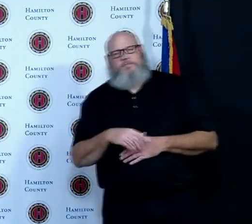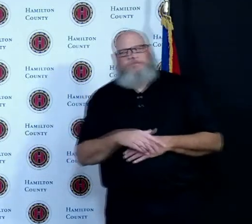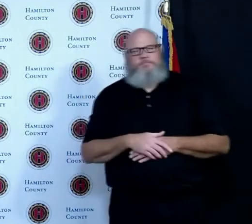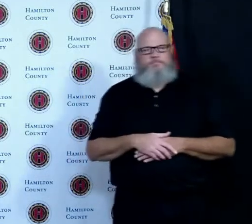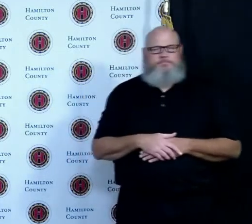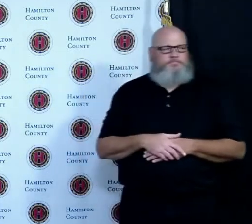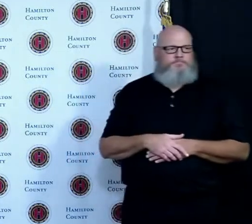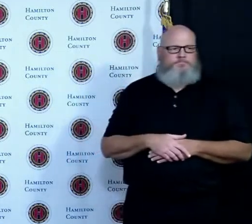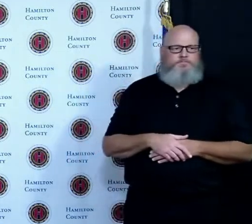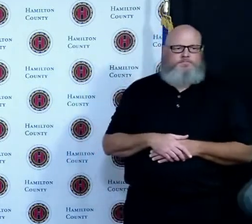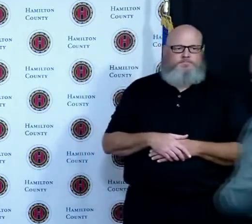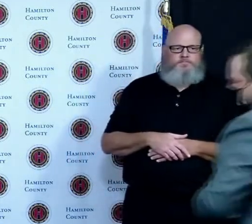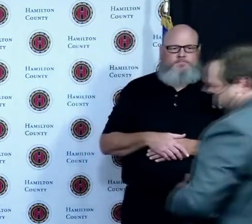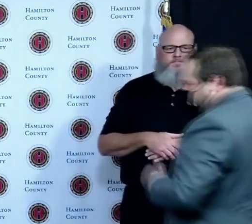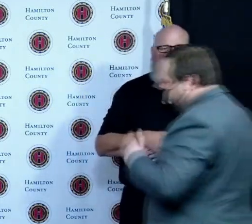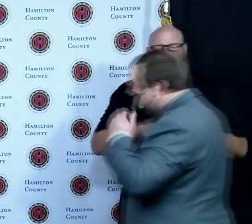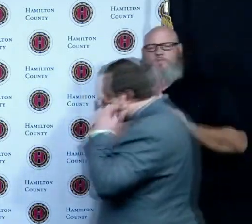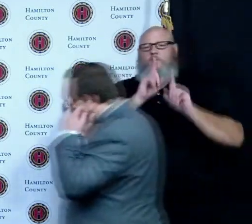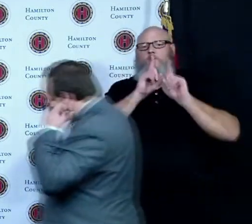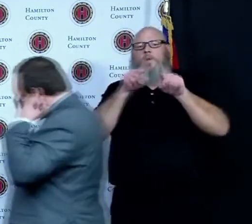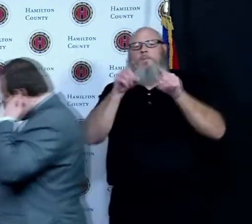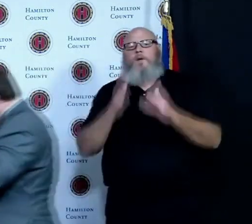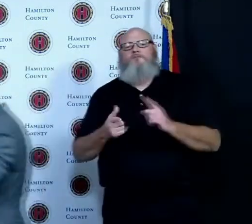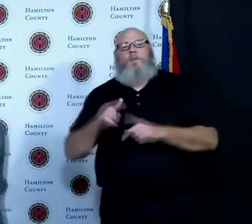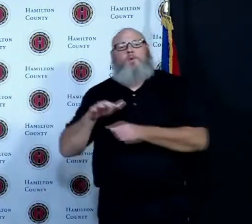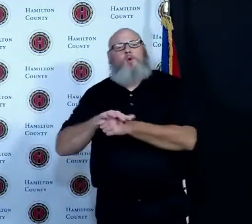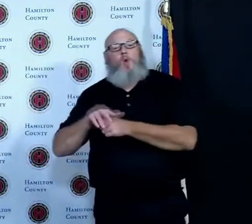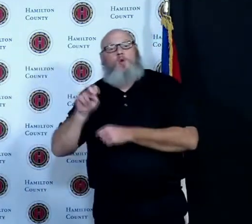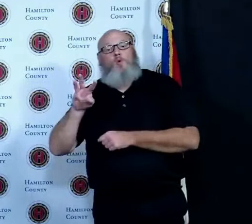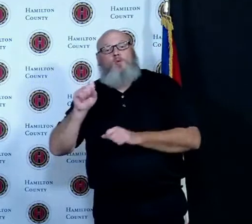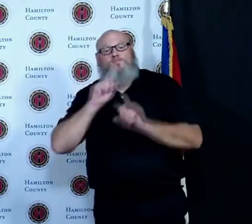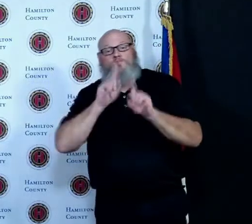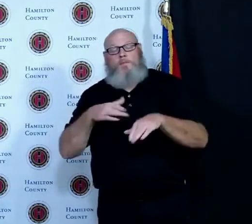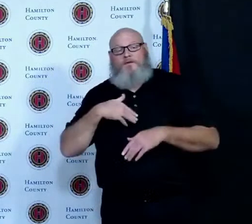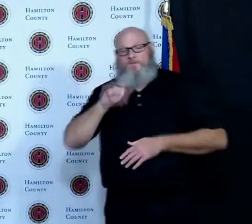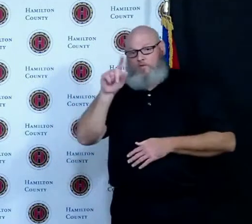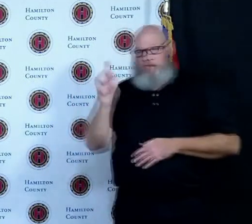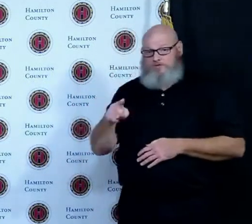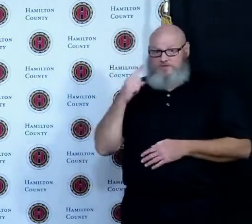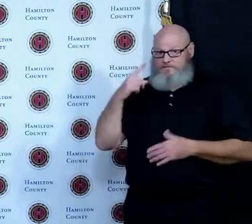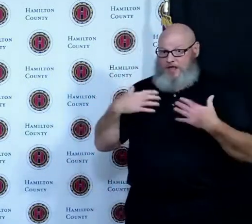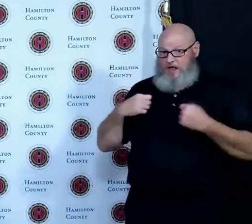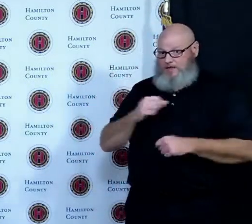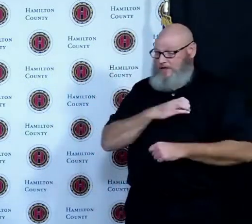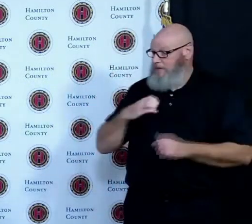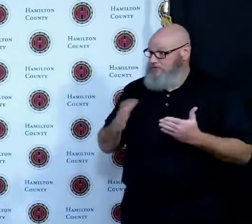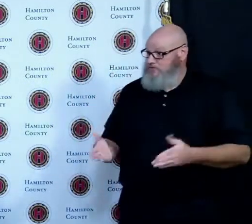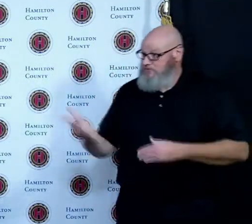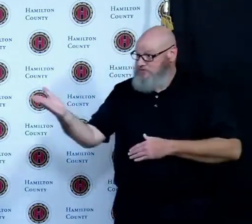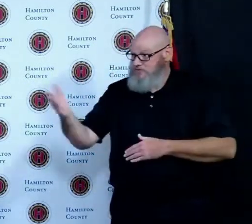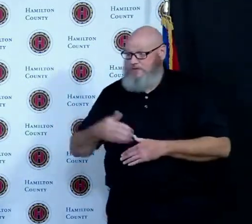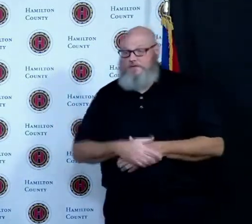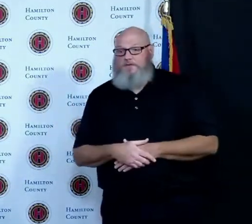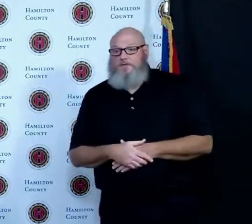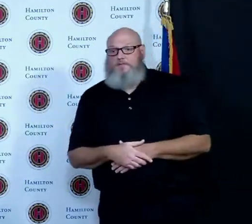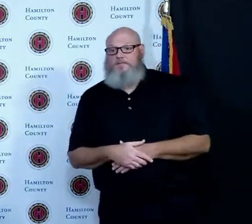doctors this morning oh sorry well I'll just call you Greg that works for me all right